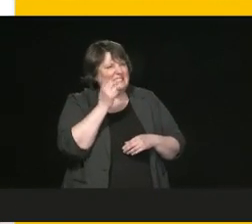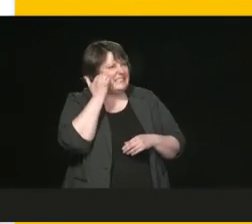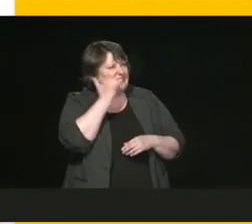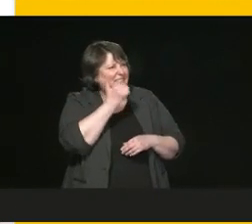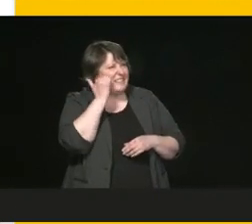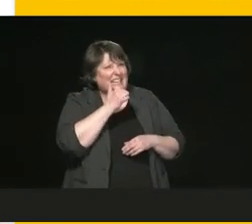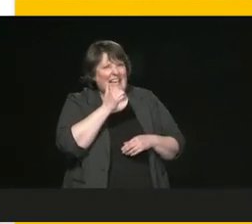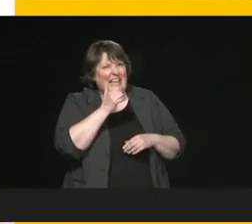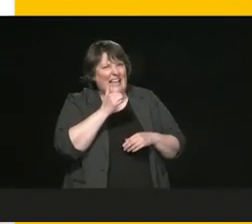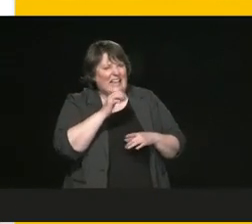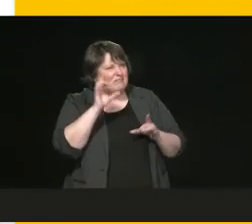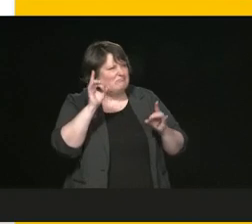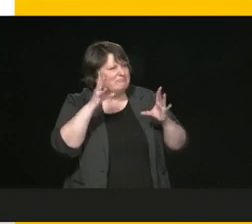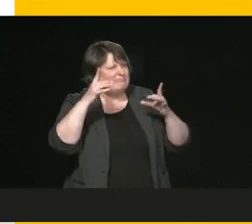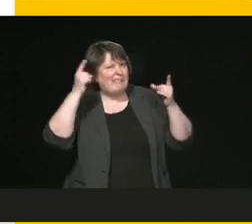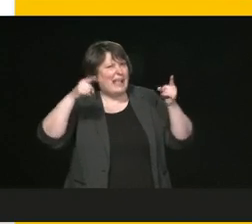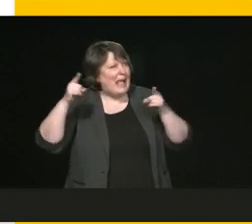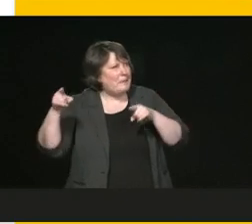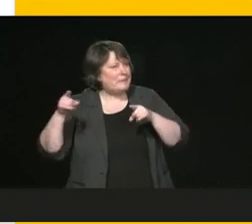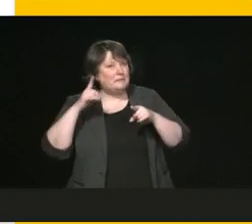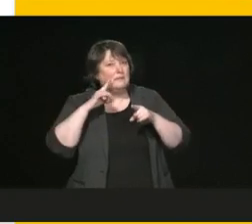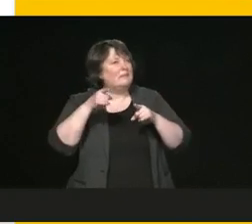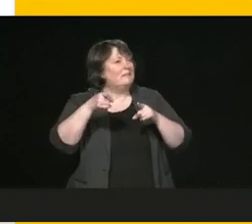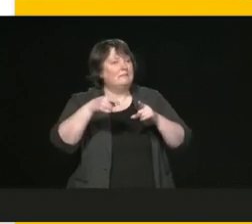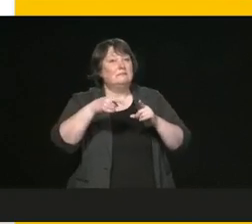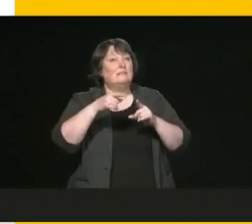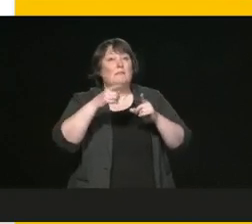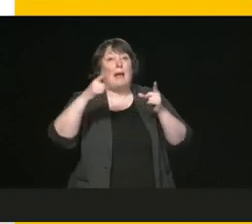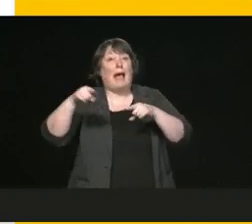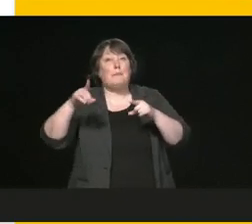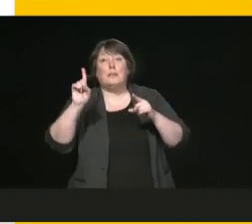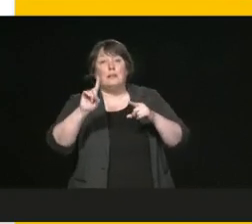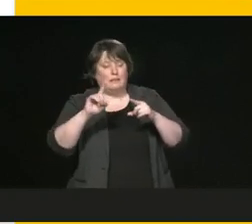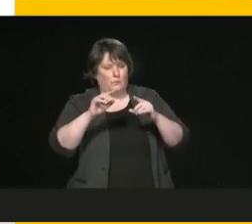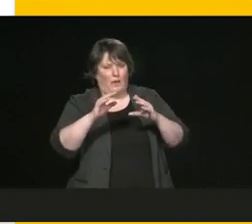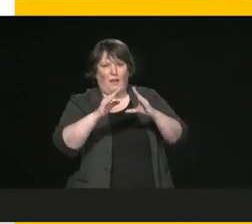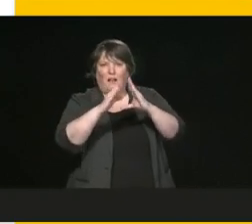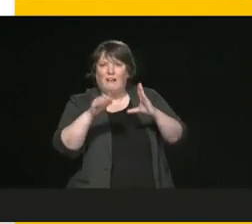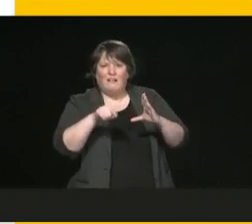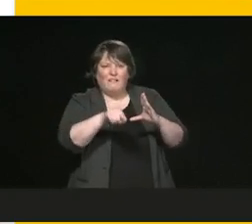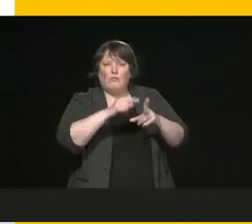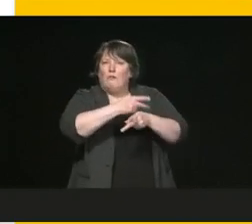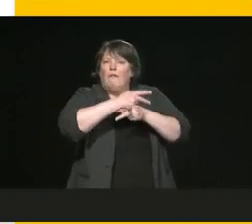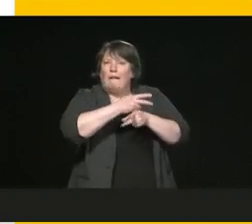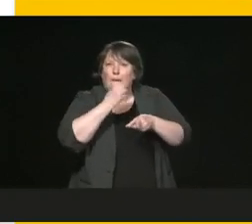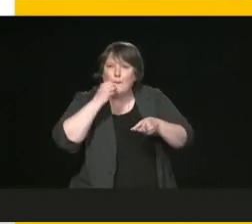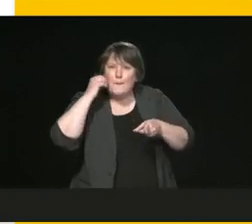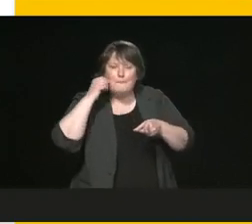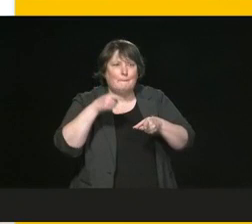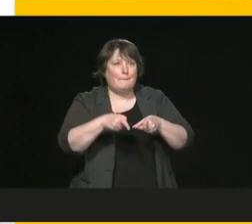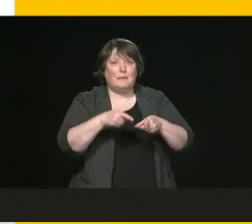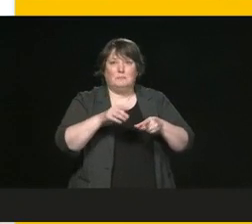PRIME MINISTER, AS WE SEE THE HORRIFIC STORIES UNFOLD EACH DAY ACROSS THE COUNTRY,